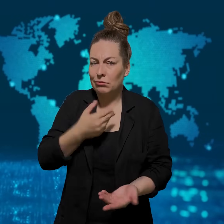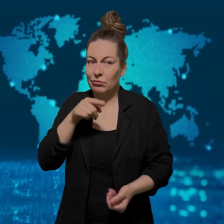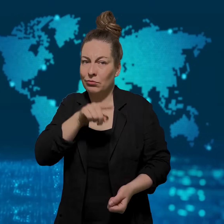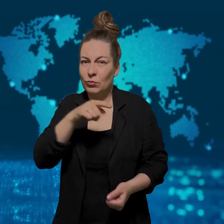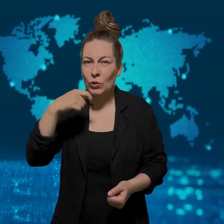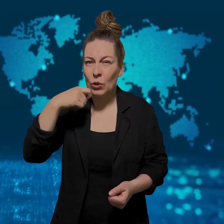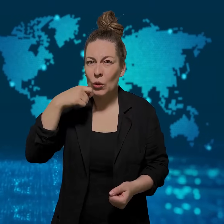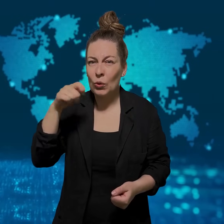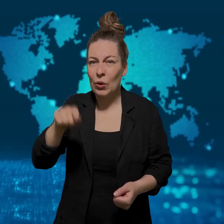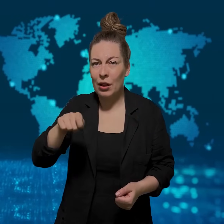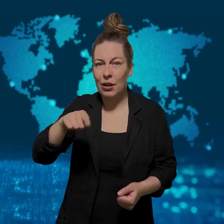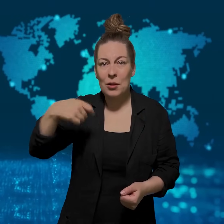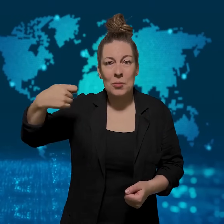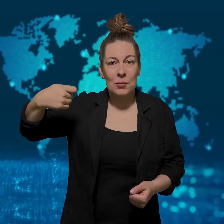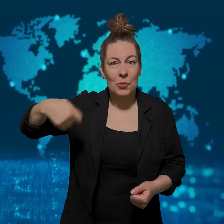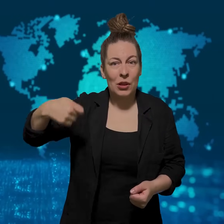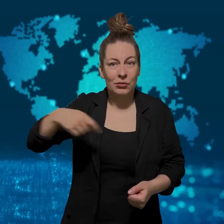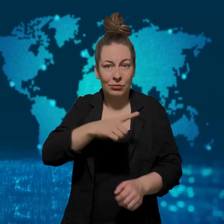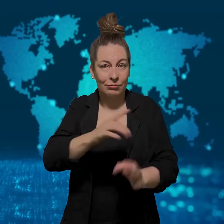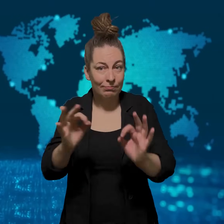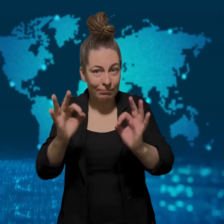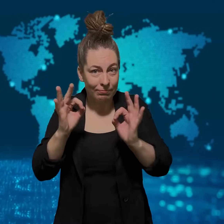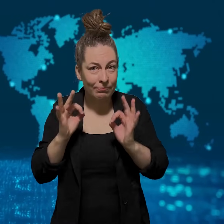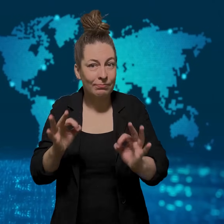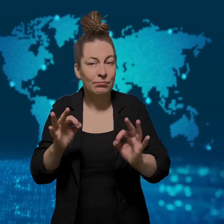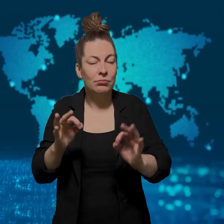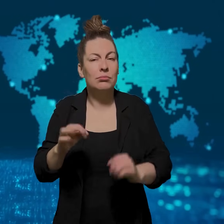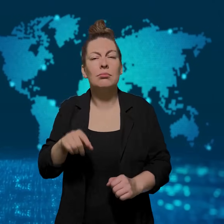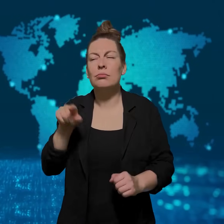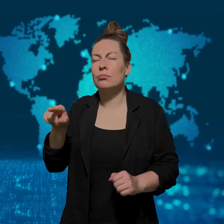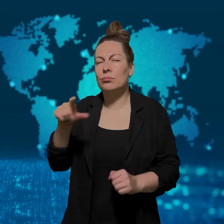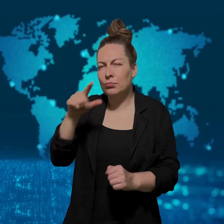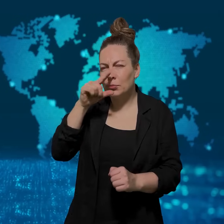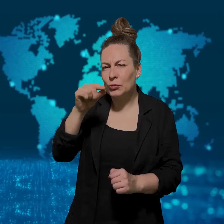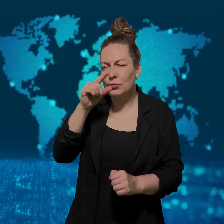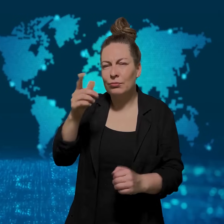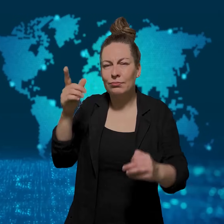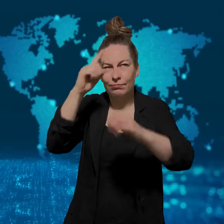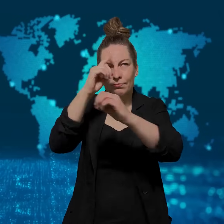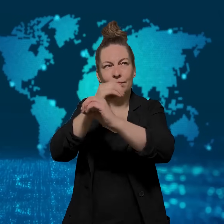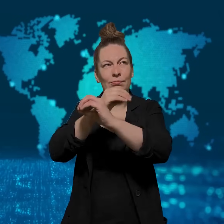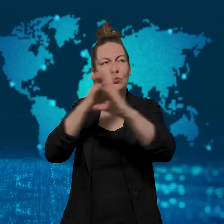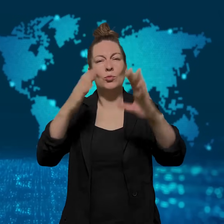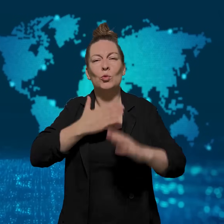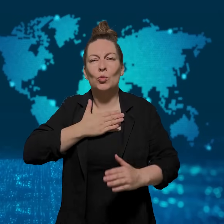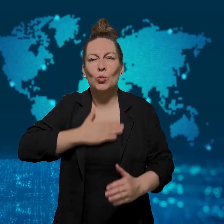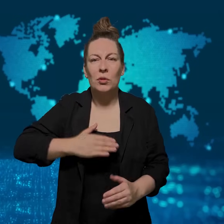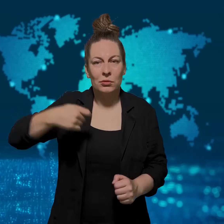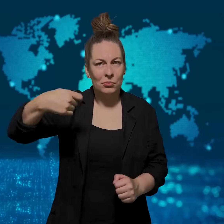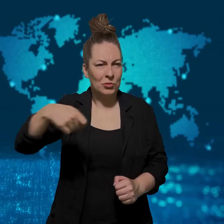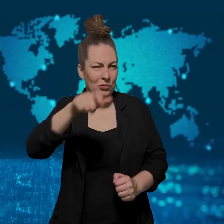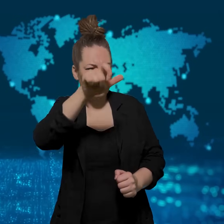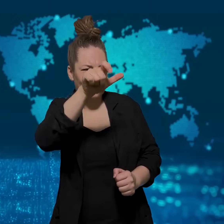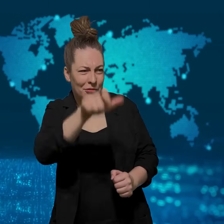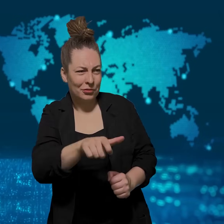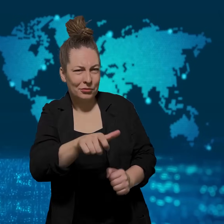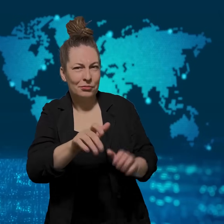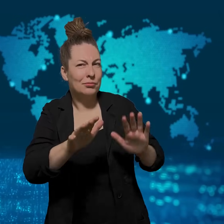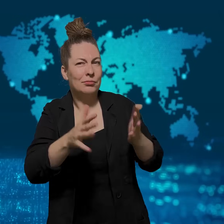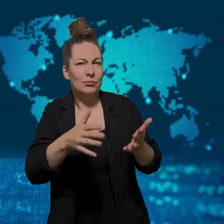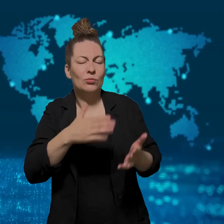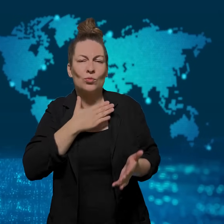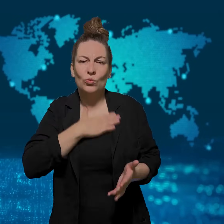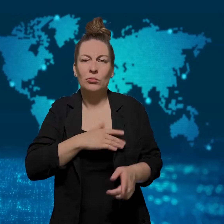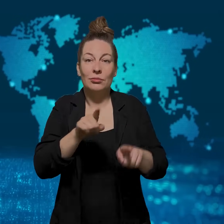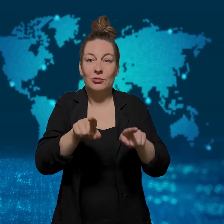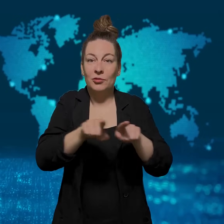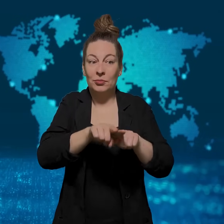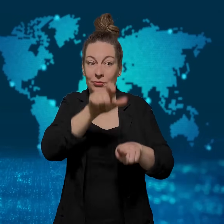the legitimacy of Ukraine's President.